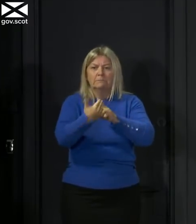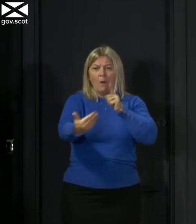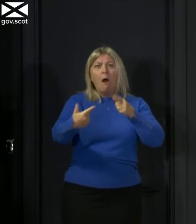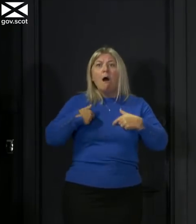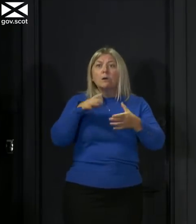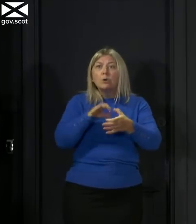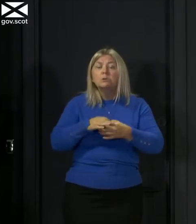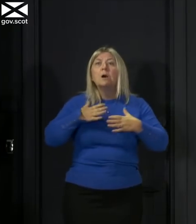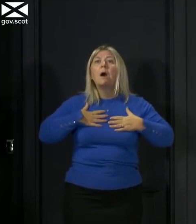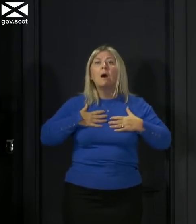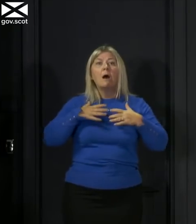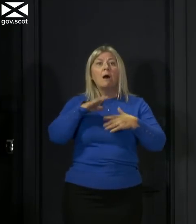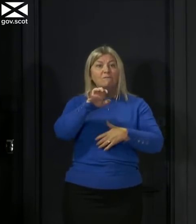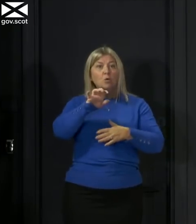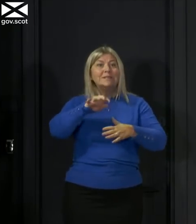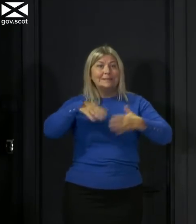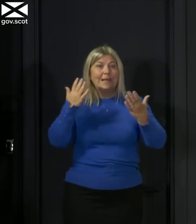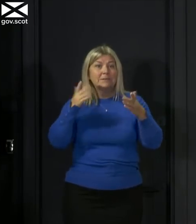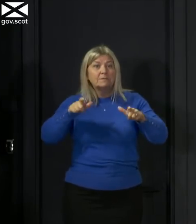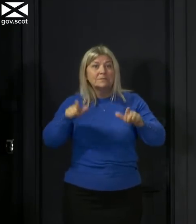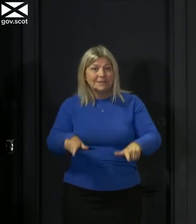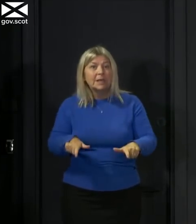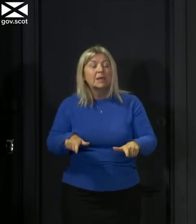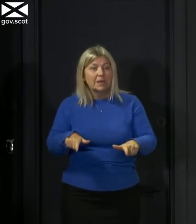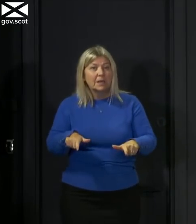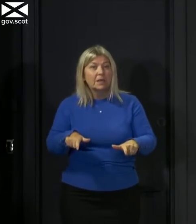and you will be told what the starting date for that time period is.